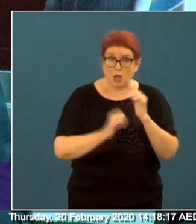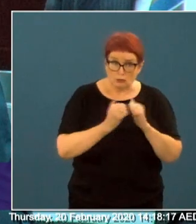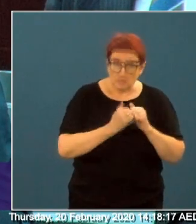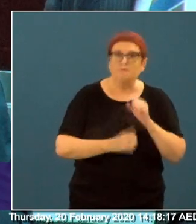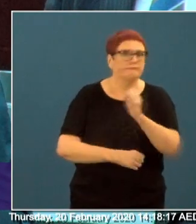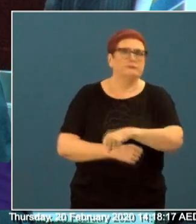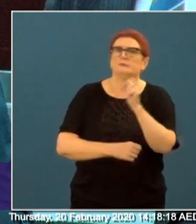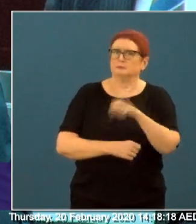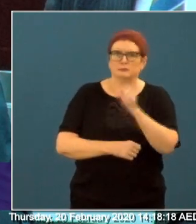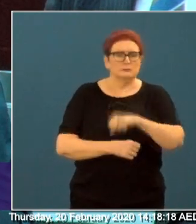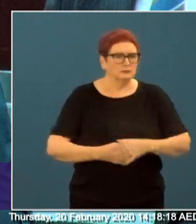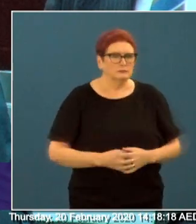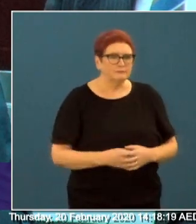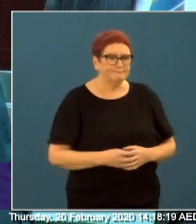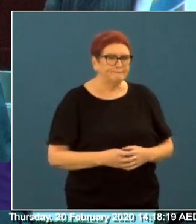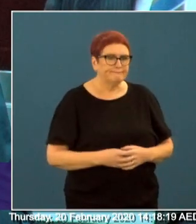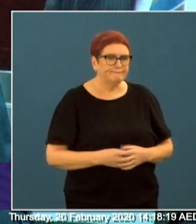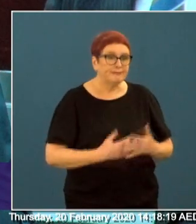And one of the issues in medicine is our focus often on